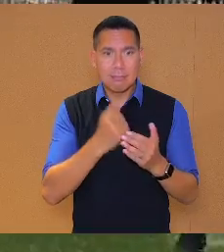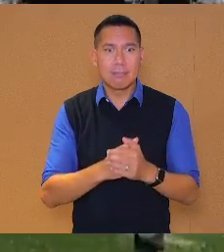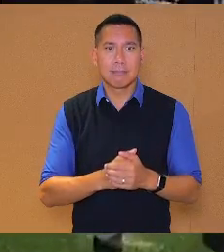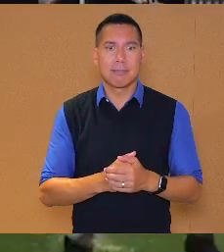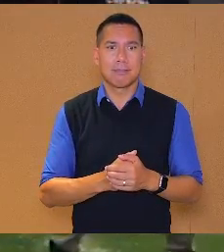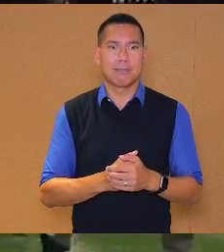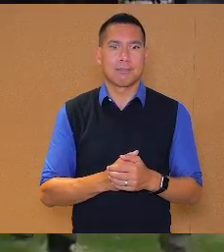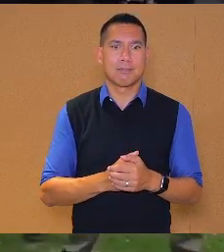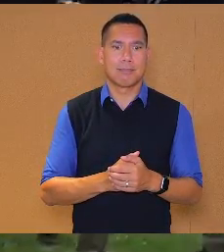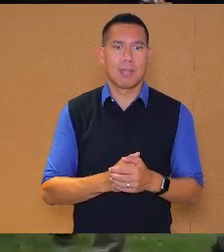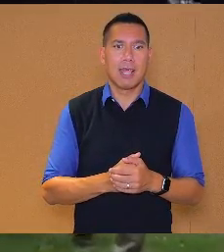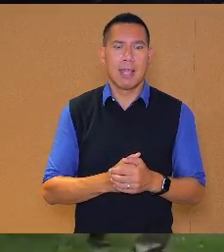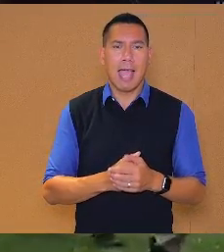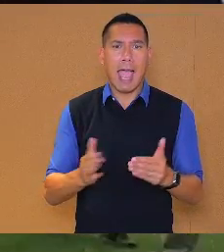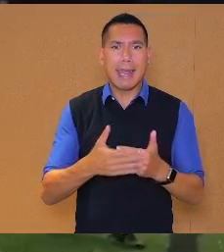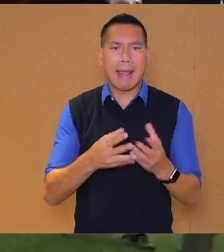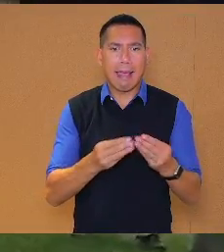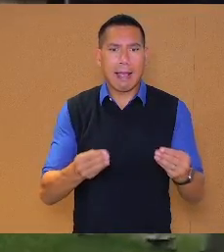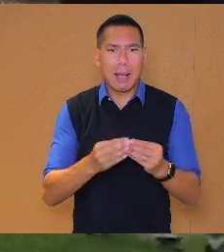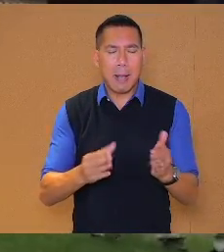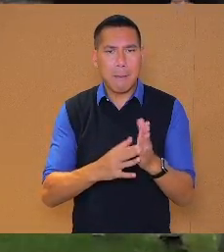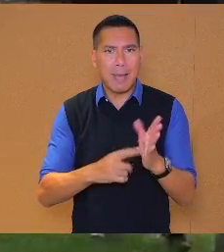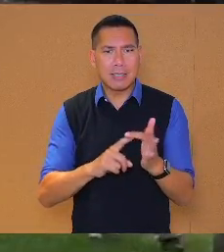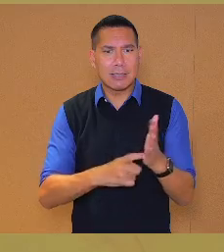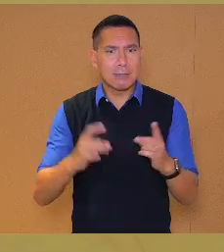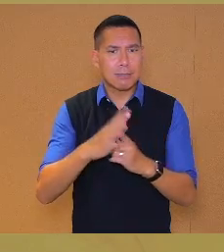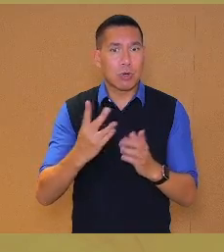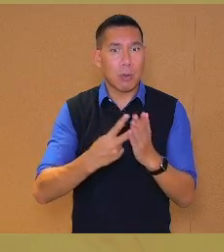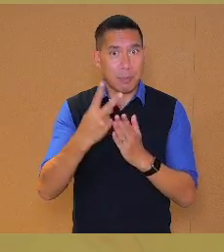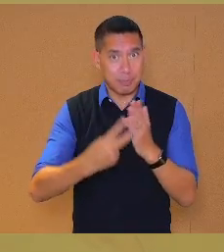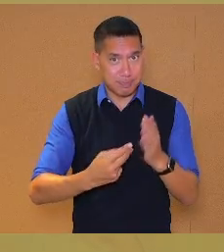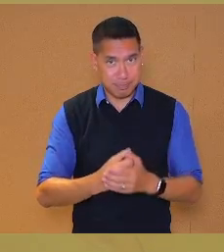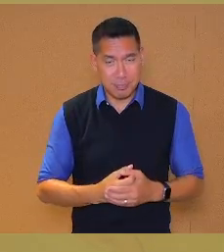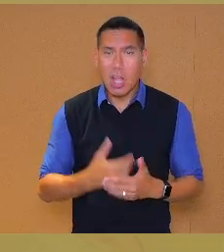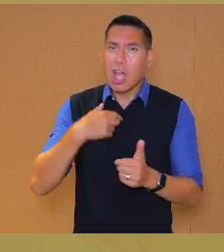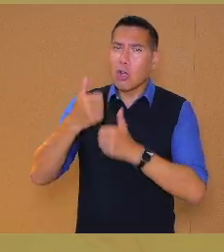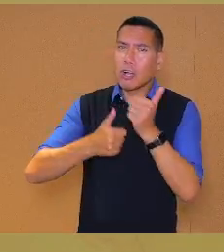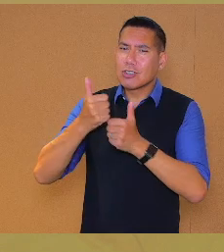Program. >> Congratulations to the